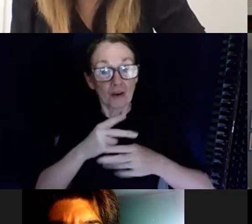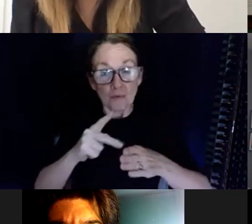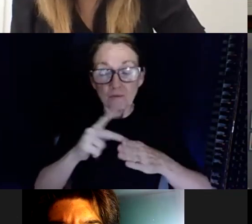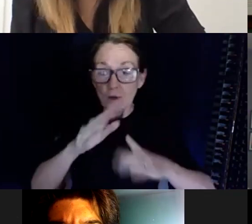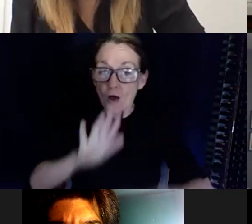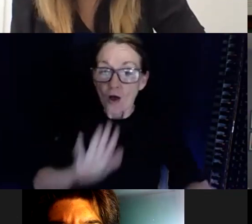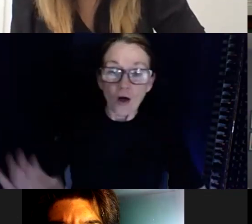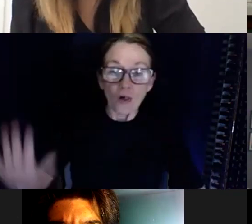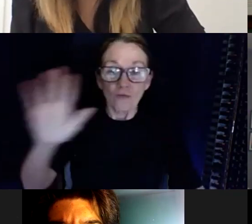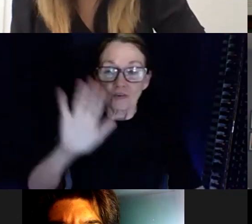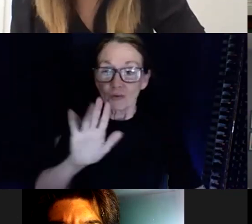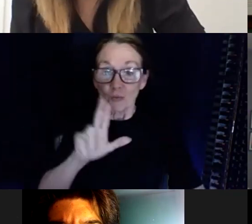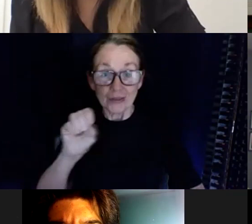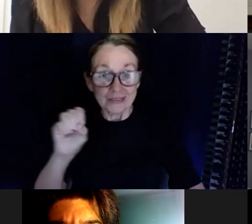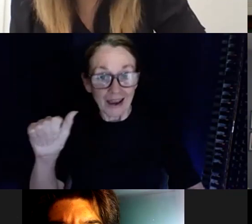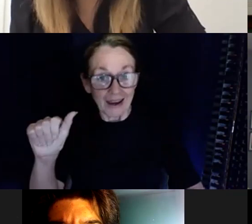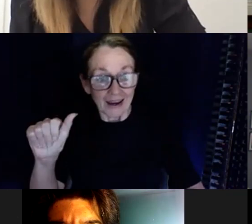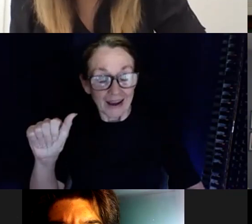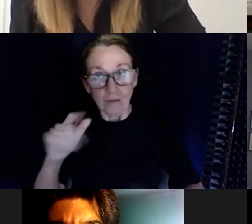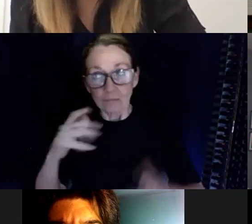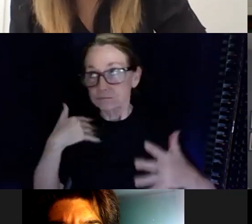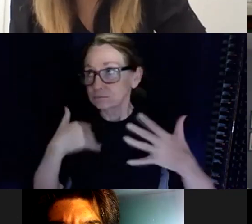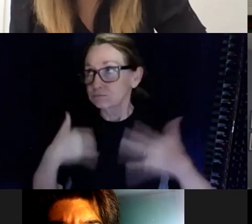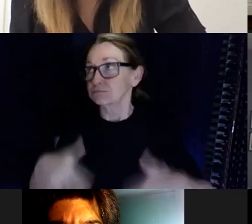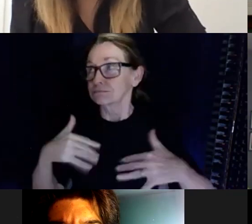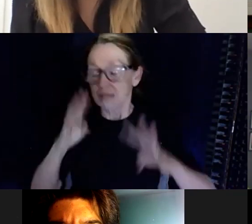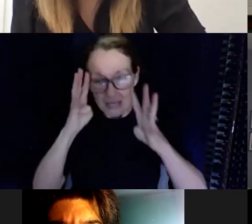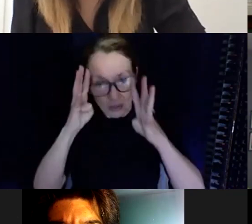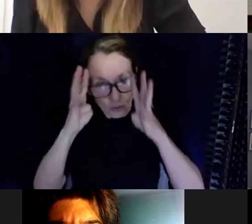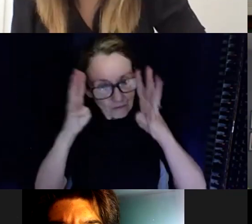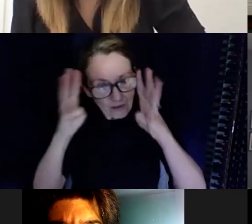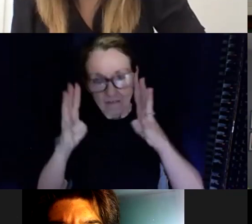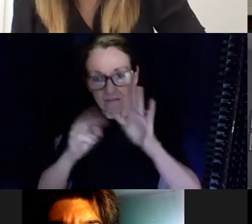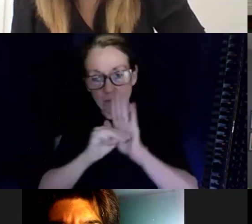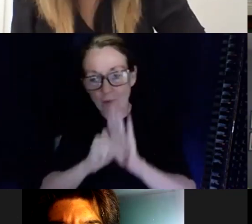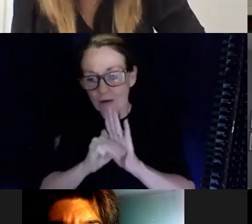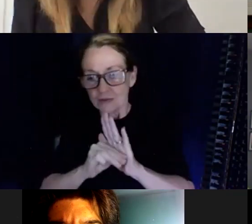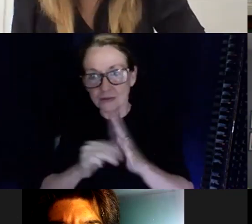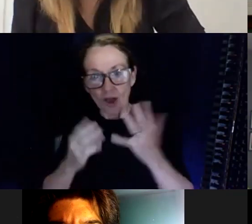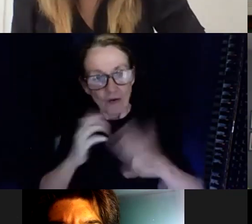AND THEY'RE REALLY INTERESTING INTERVIEWS FROM DOCTORS, NURSES, AND OTHER HEALTHCARE PROFESSIONALS FROM ALL OVER THE COUNTRY.